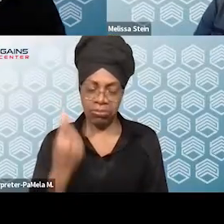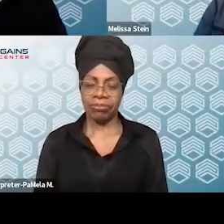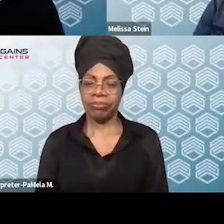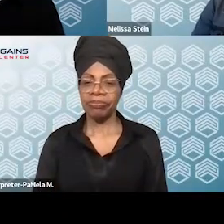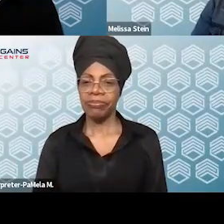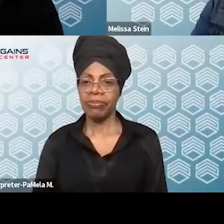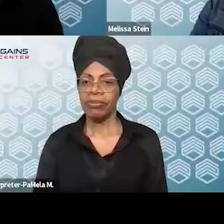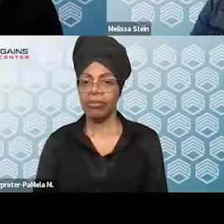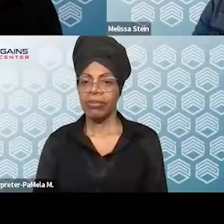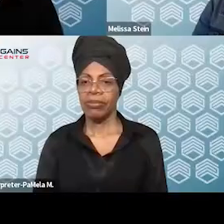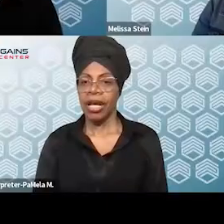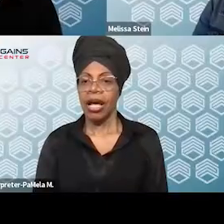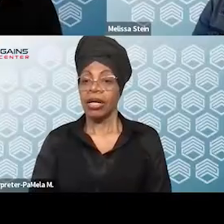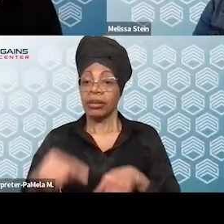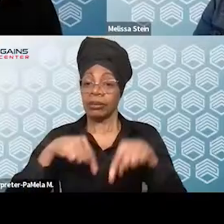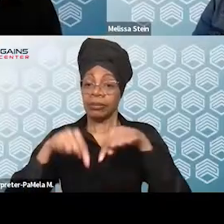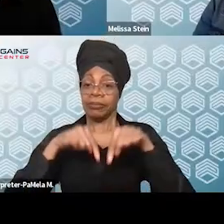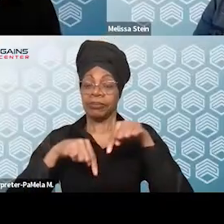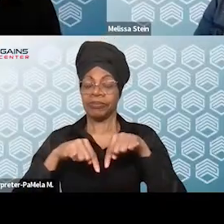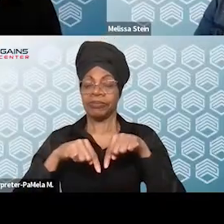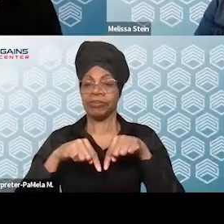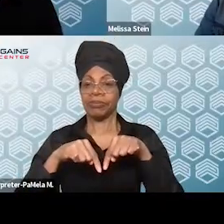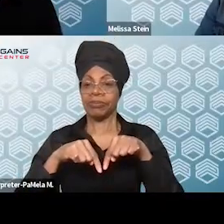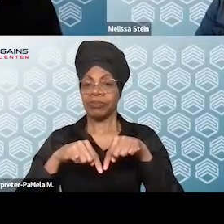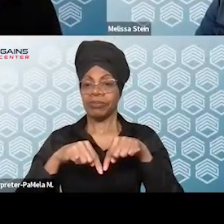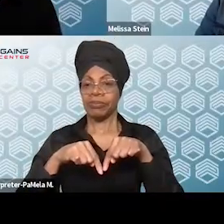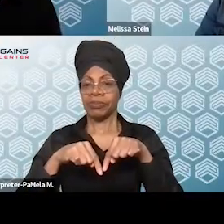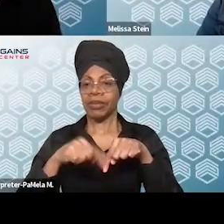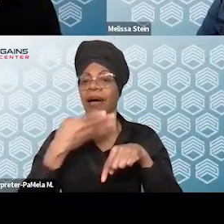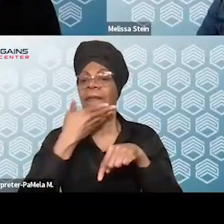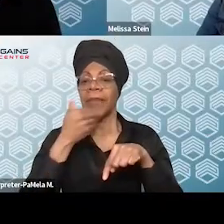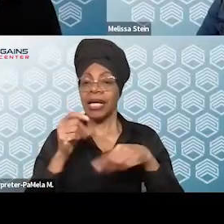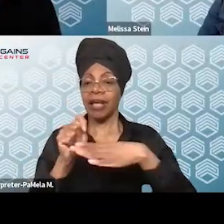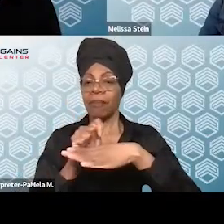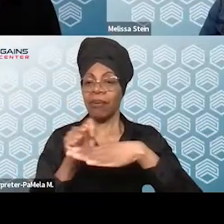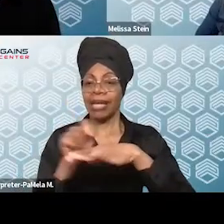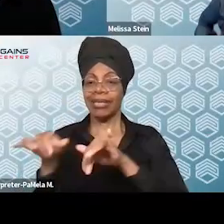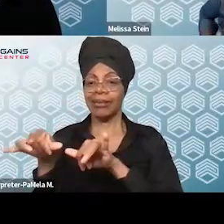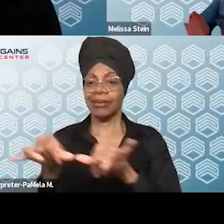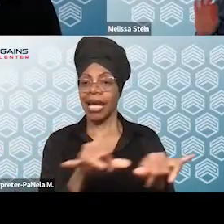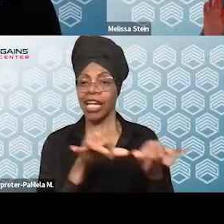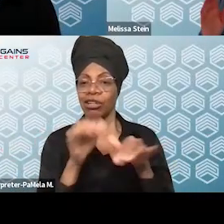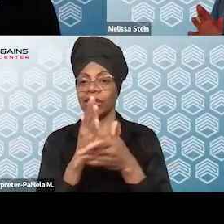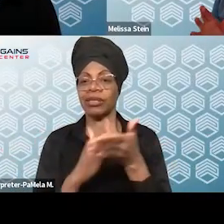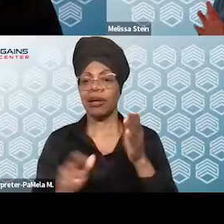Getting more back to our adult drug court best practice standards, you know, some folks are asking,